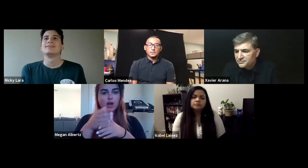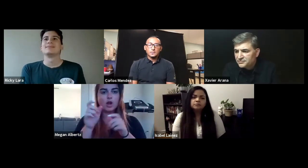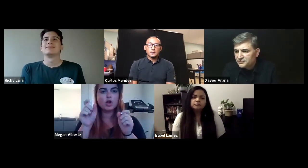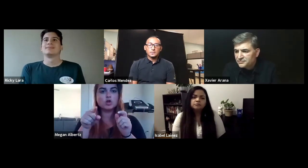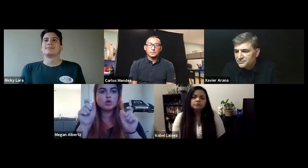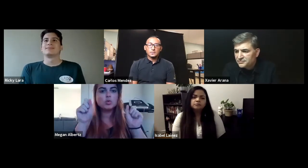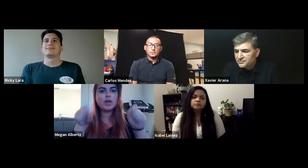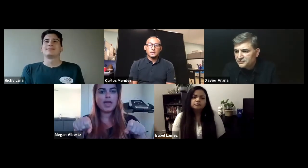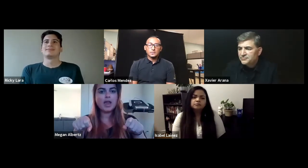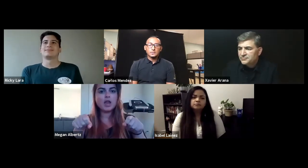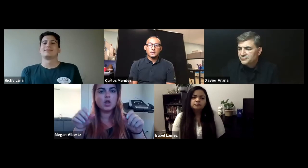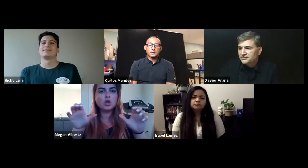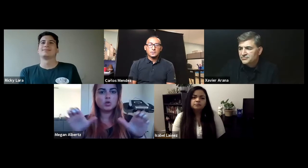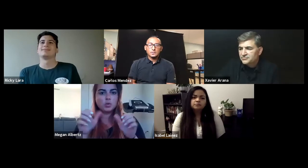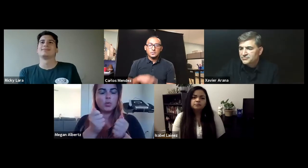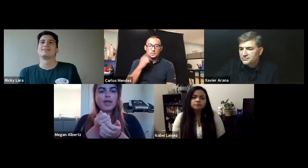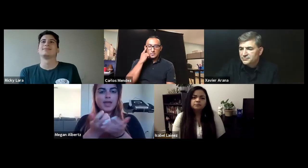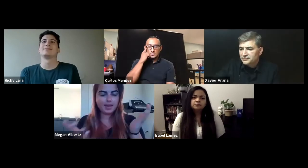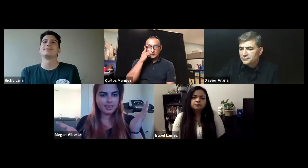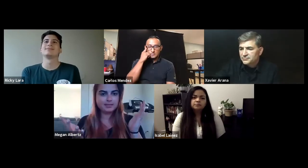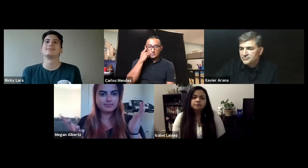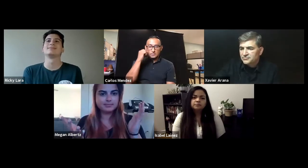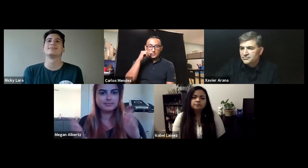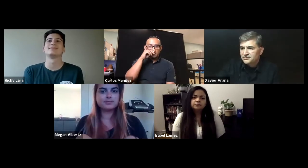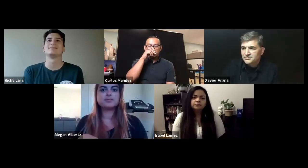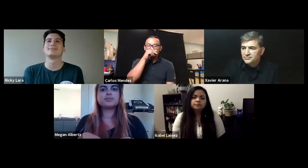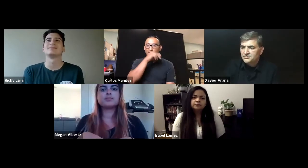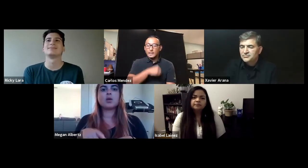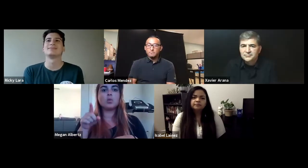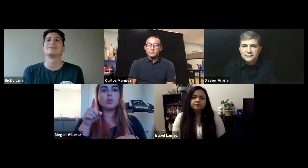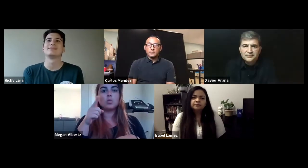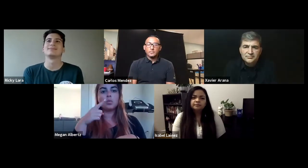if you're an adult, you can do anything.